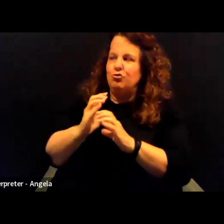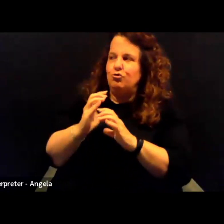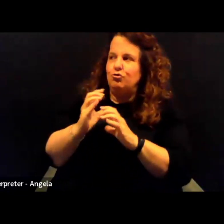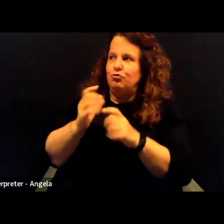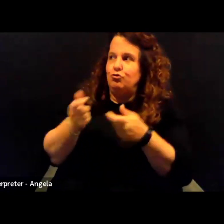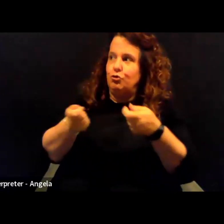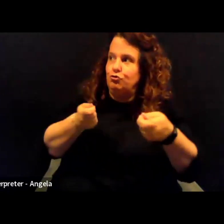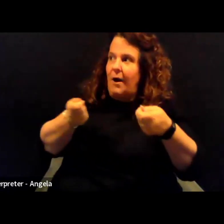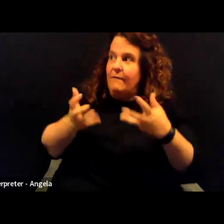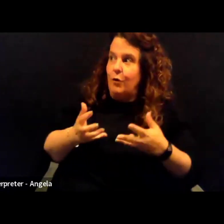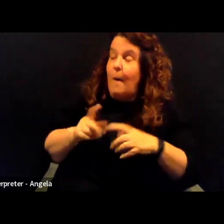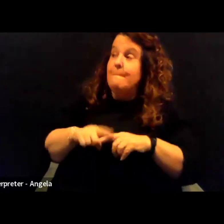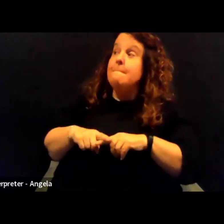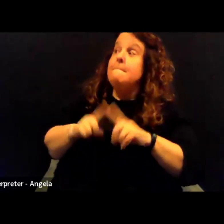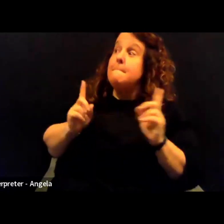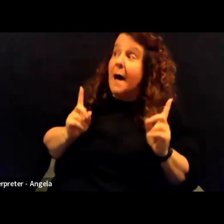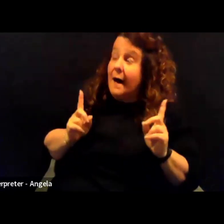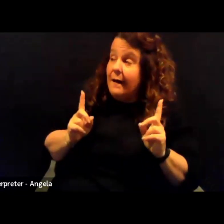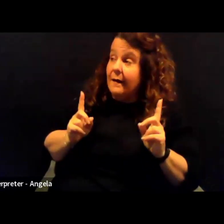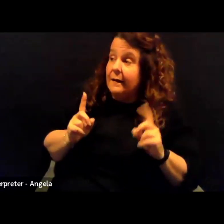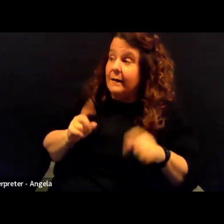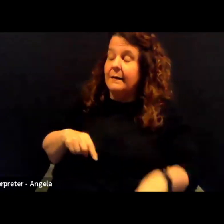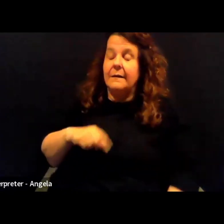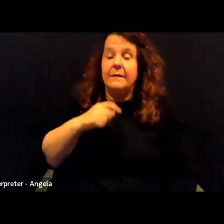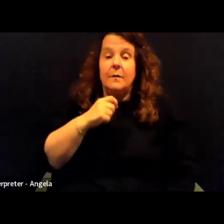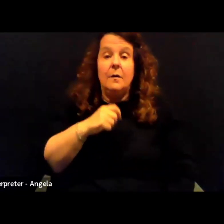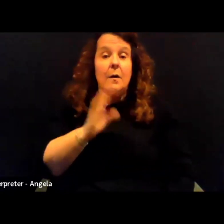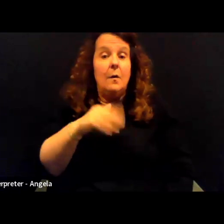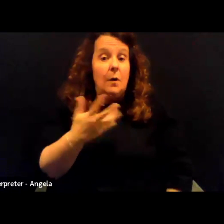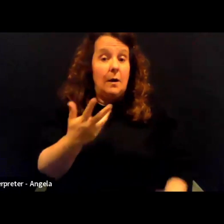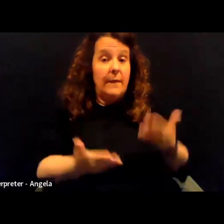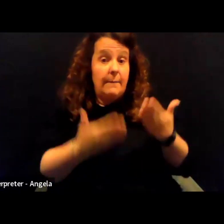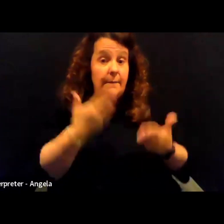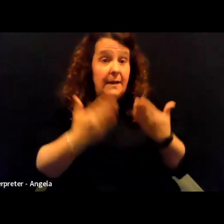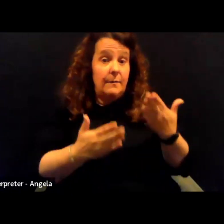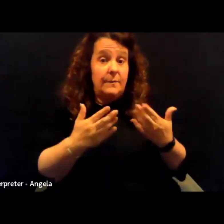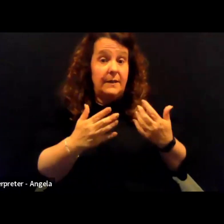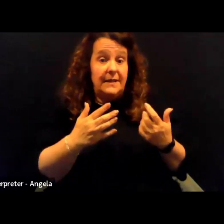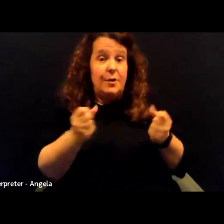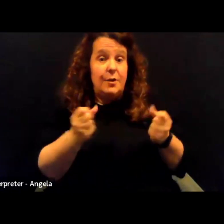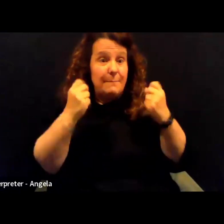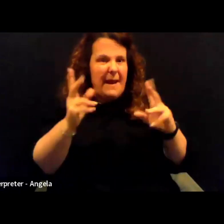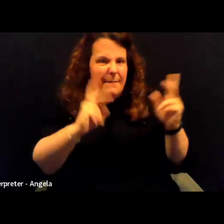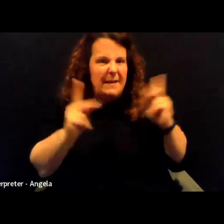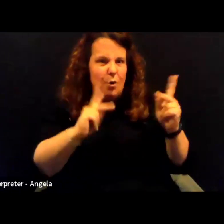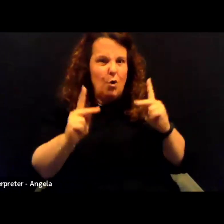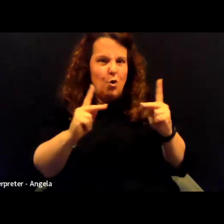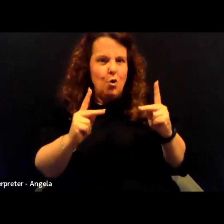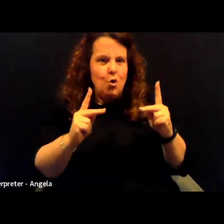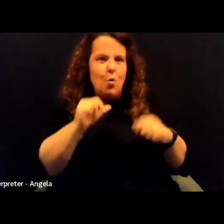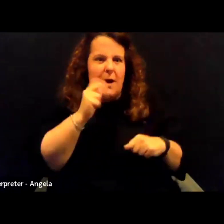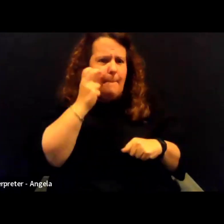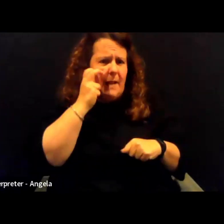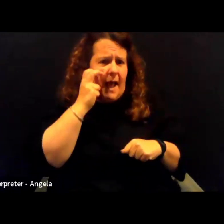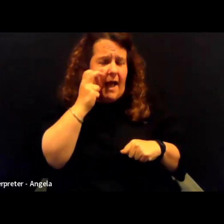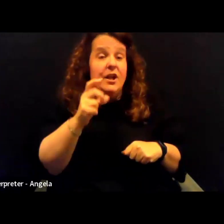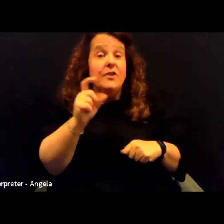Have you ever thought not yet. That maybe Well, and that's, you know, that's fine. There's lots of people who are not blind that ought not to be truck drivers.